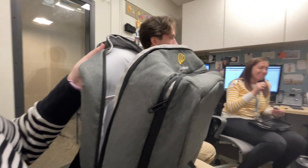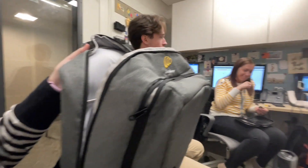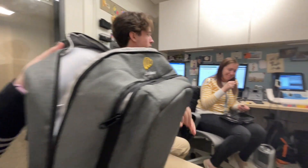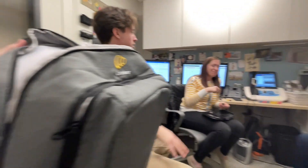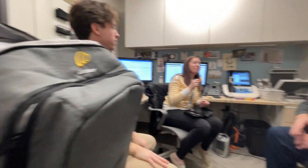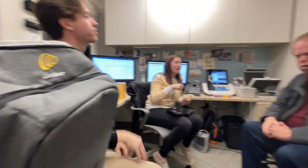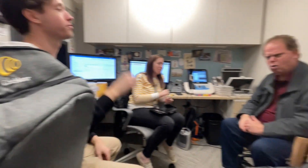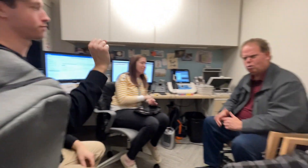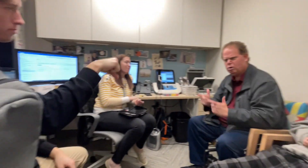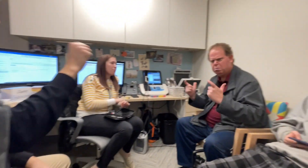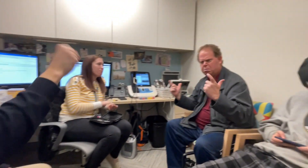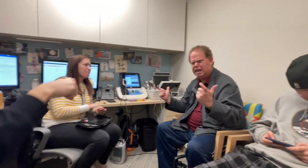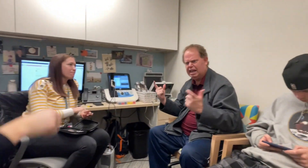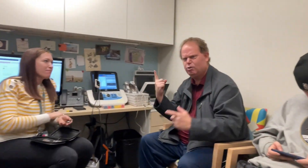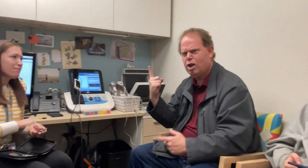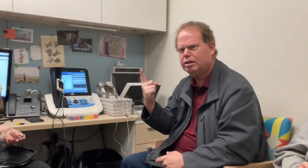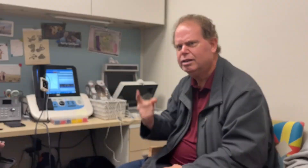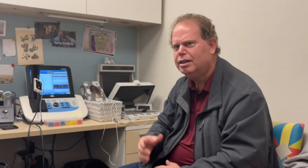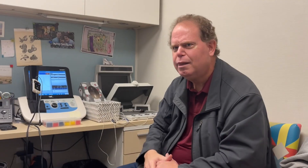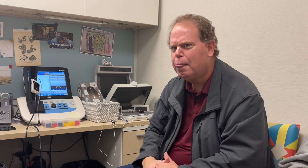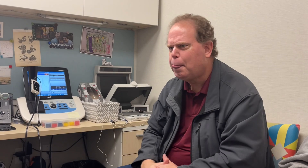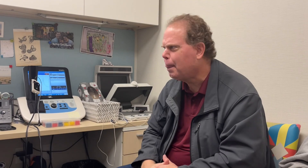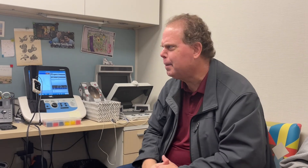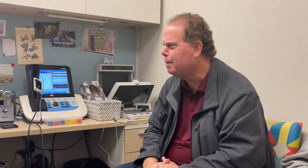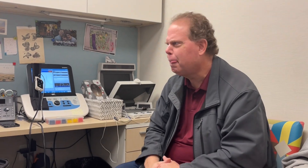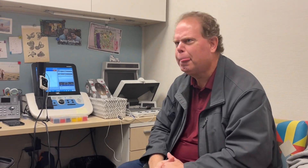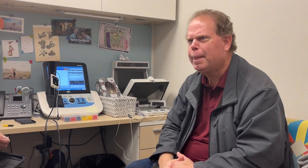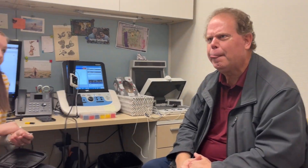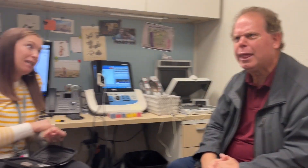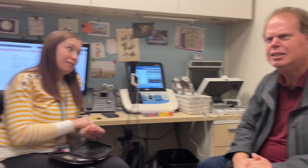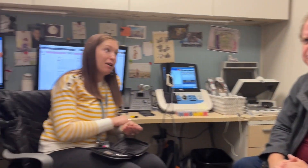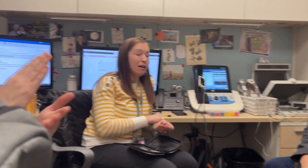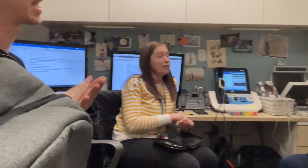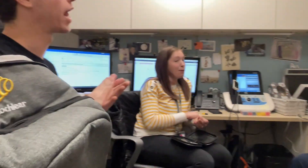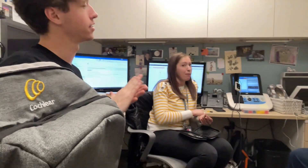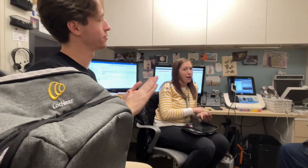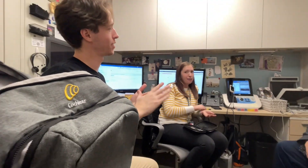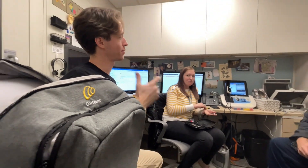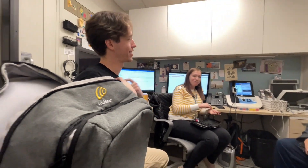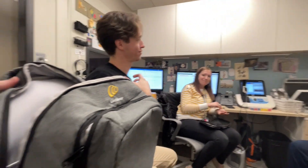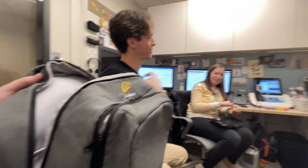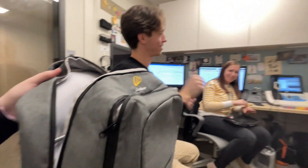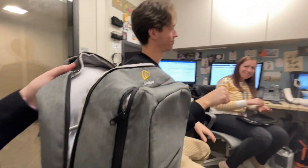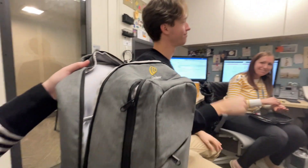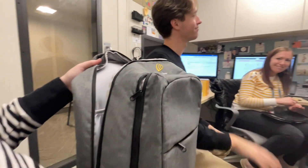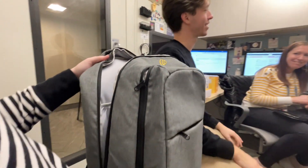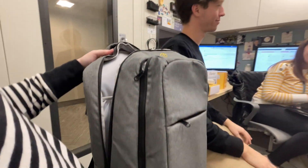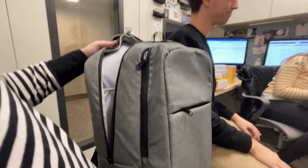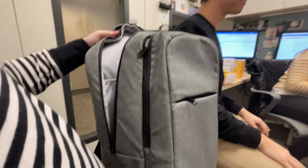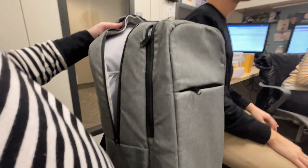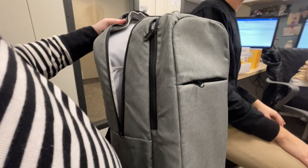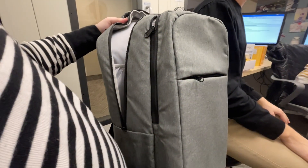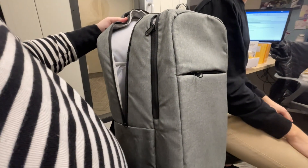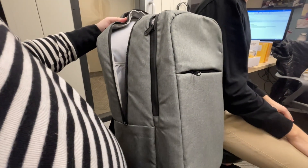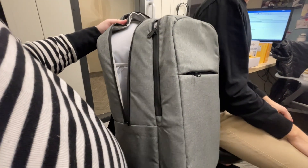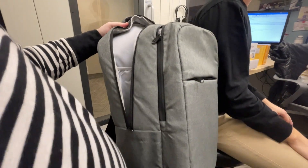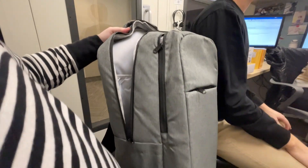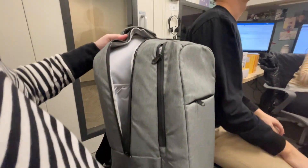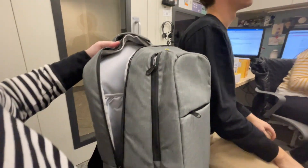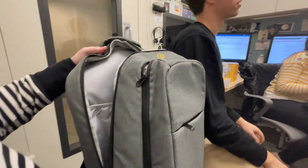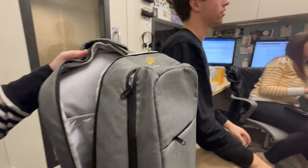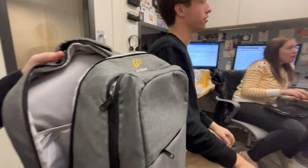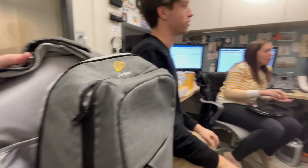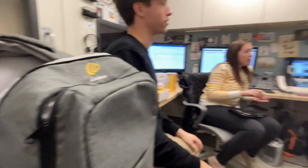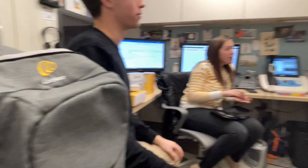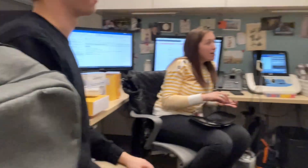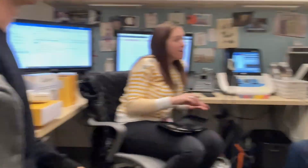that's for me yep yep oh it's a big one yeah it's nice it's very nice backpack yeah so